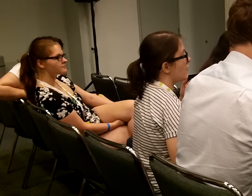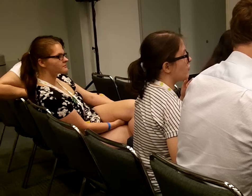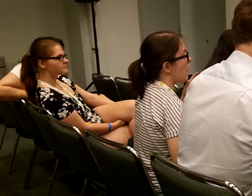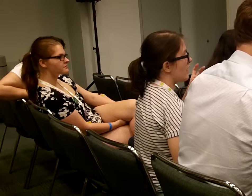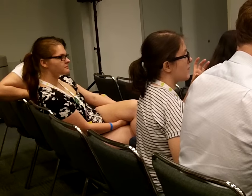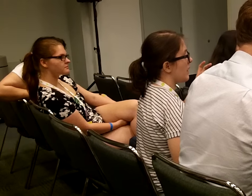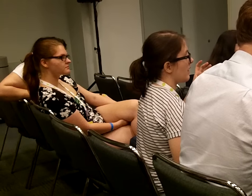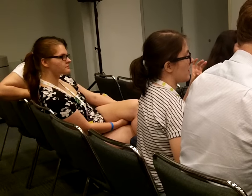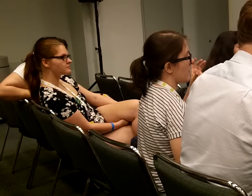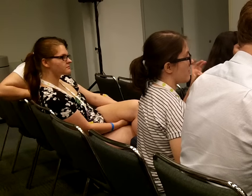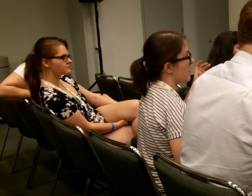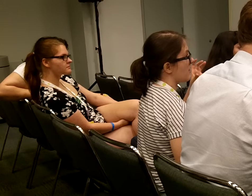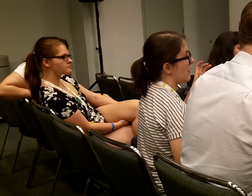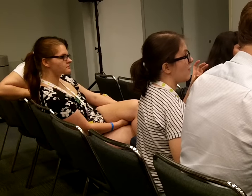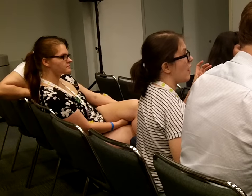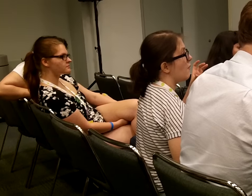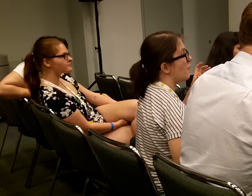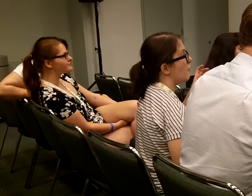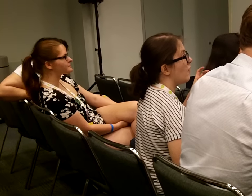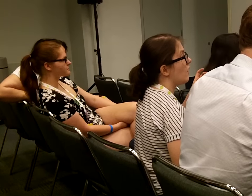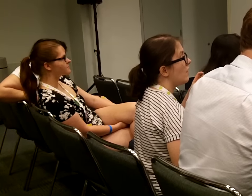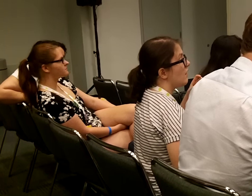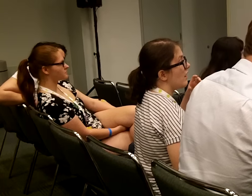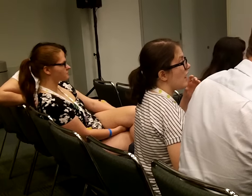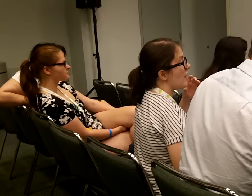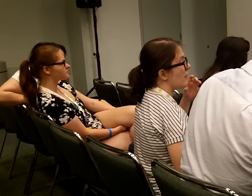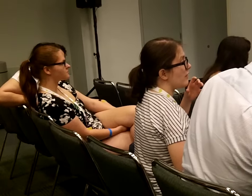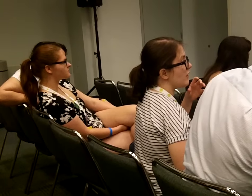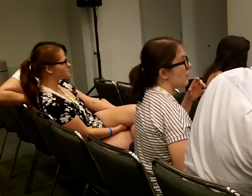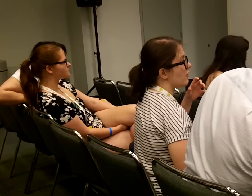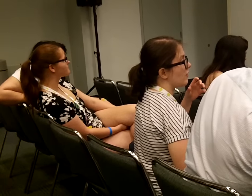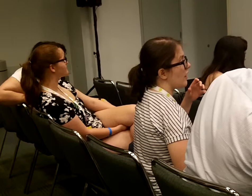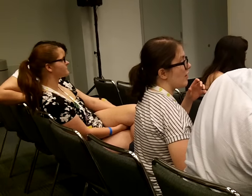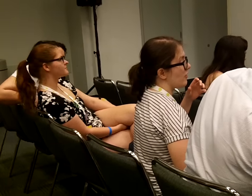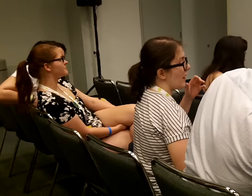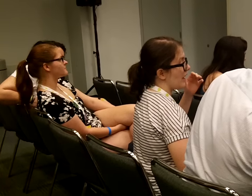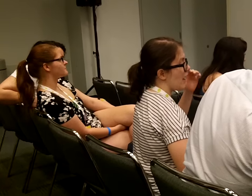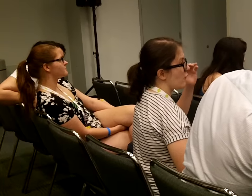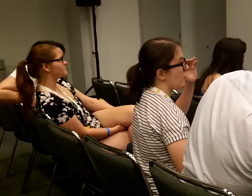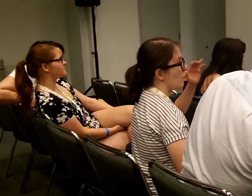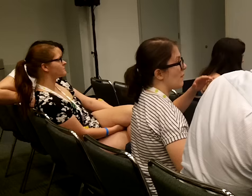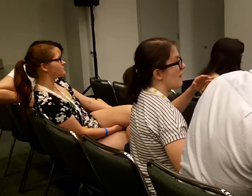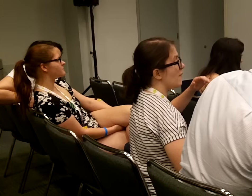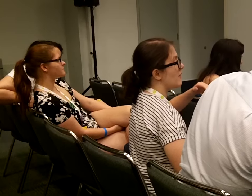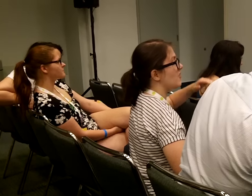I've tried to make an SRT file before. Are there any videos online on like how to format that